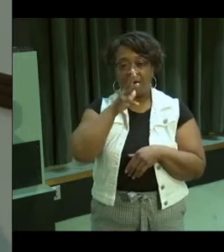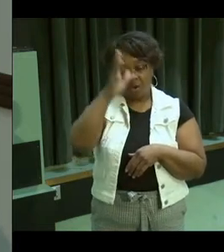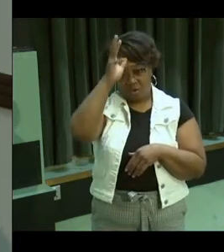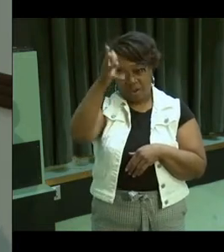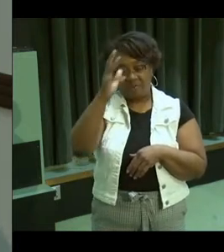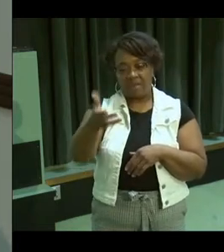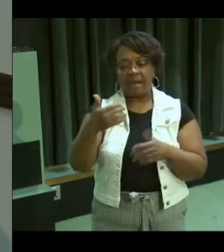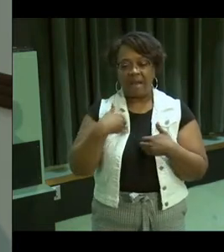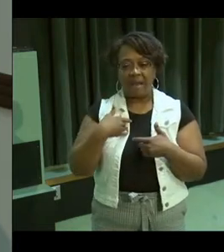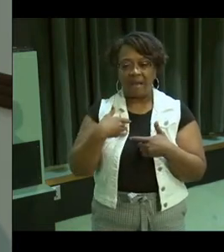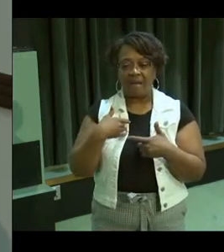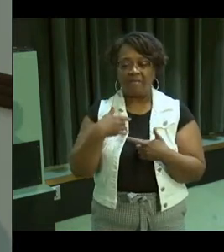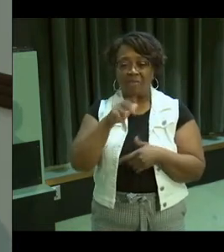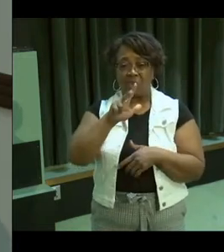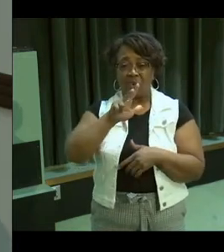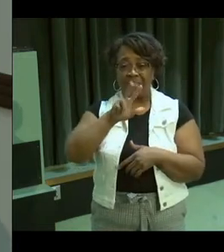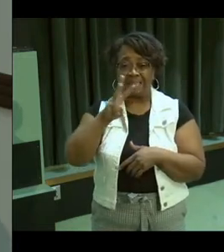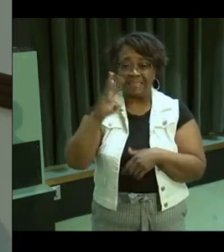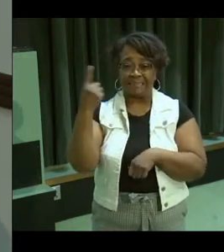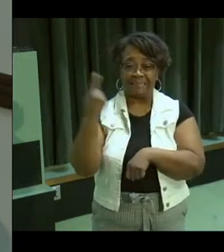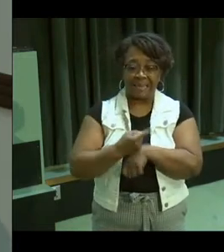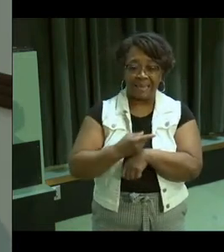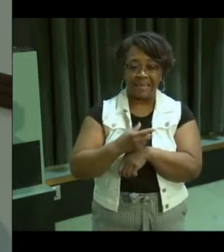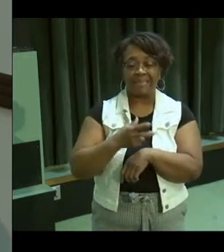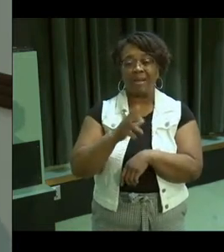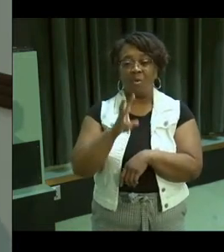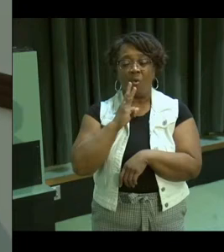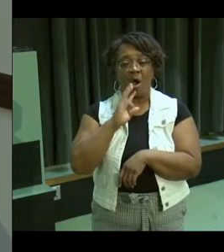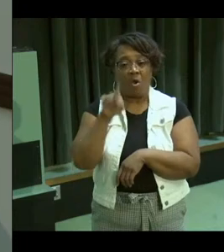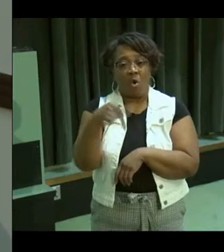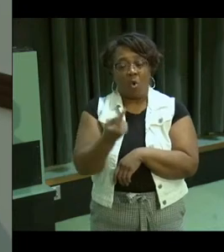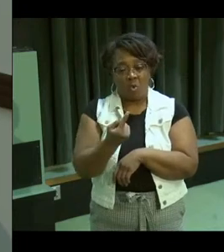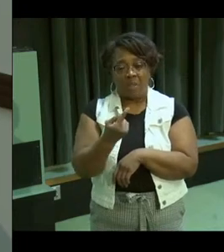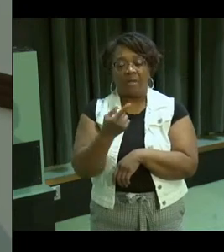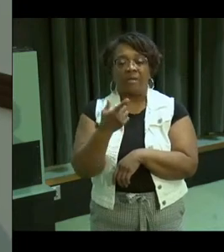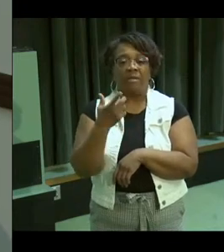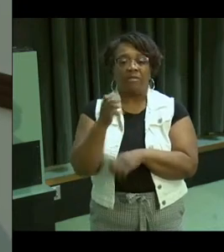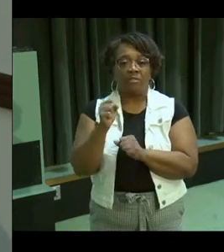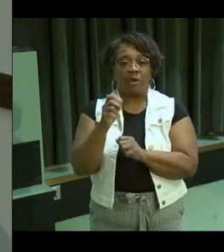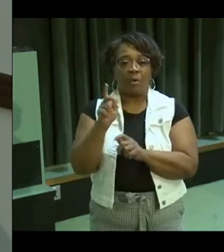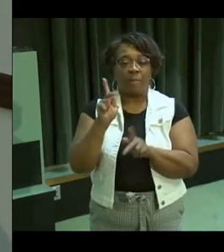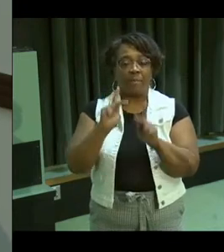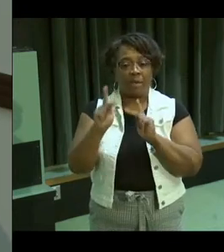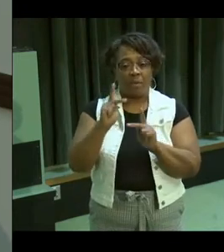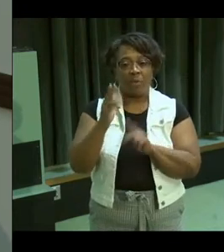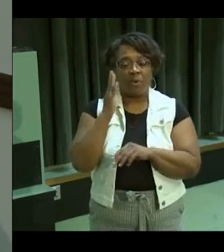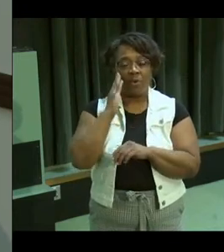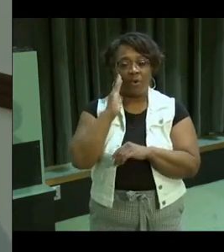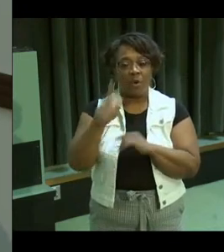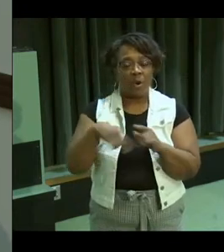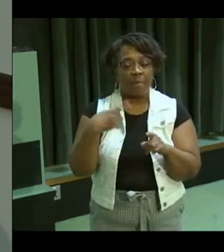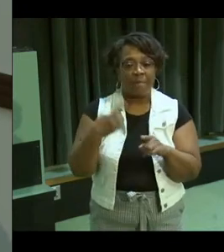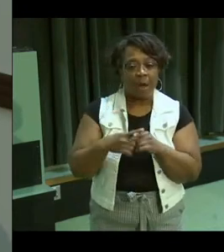longest public fasts of 36 days on water, only to bring public